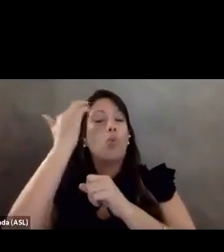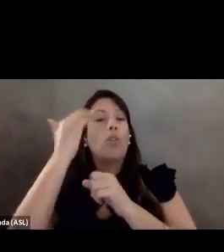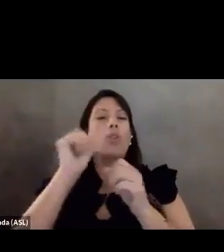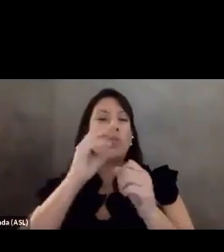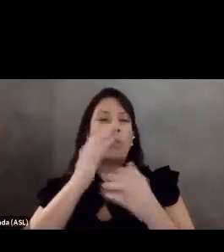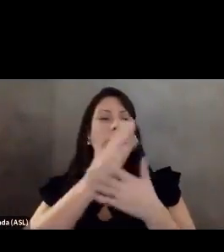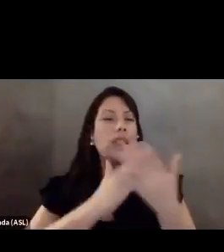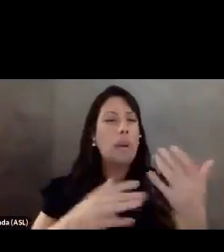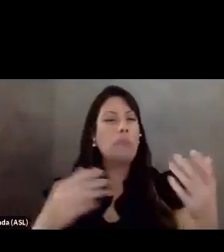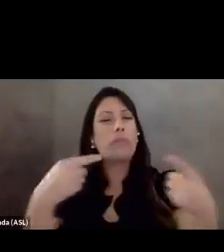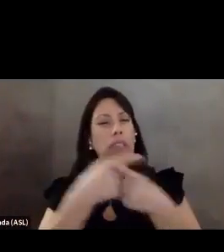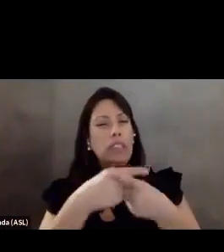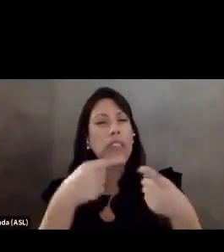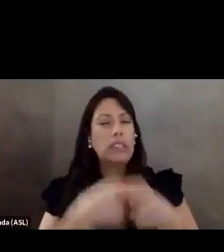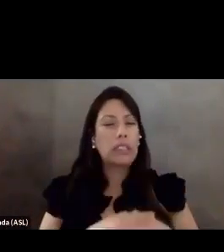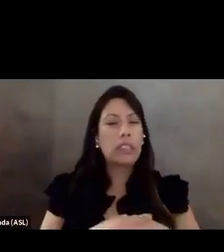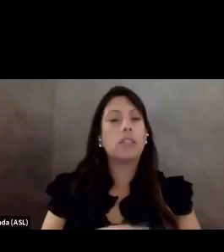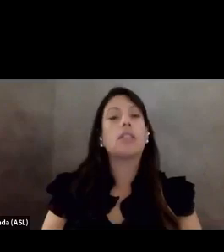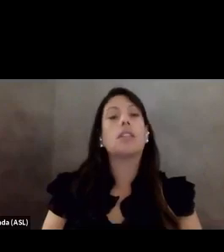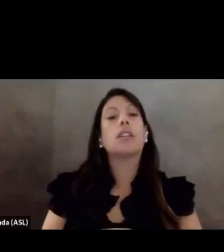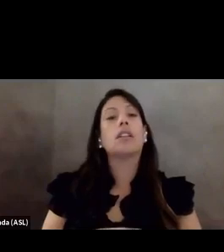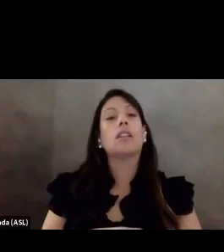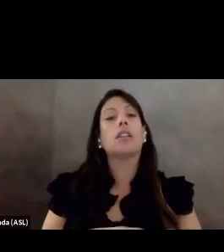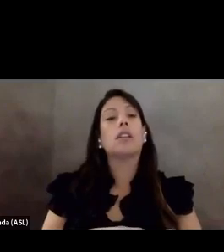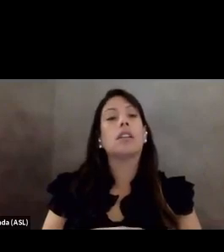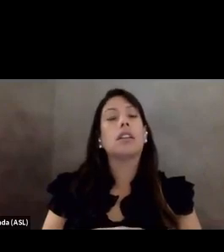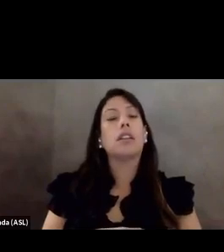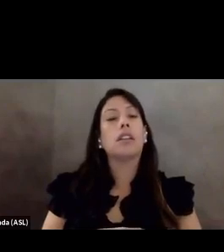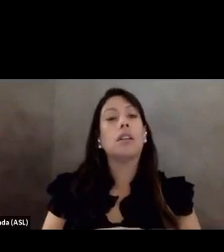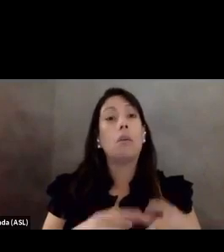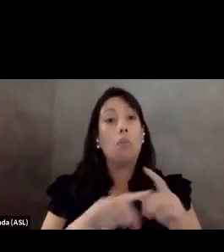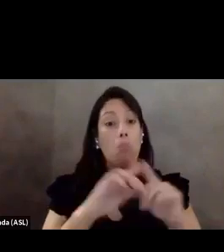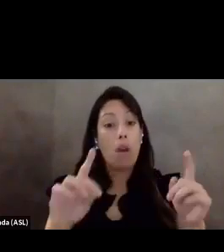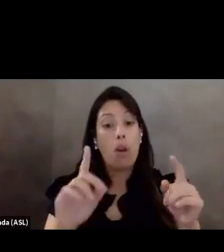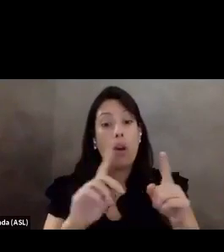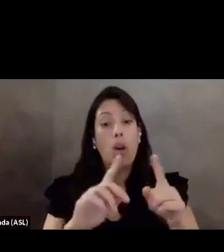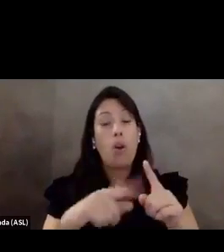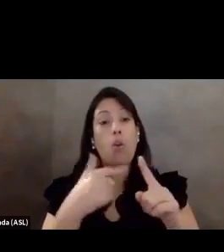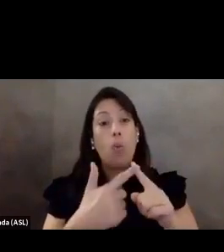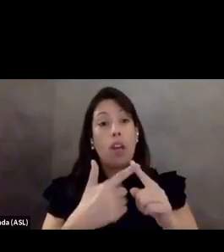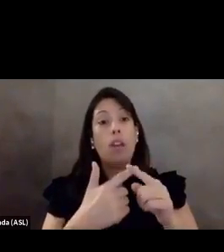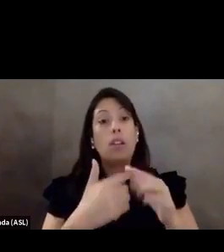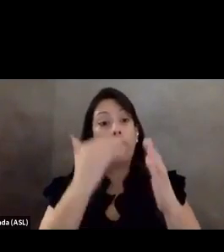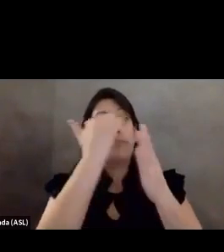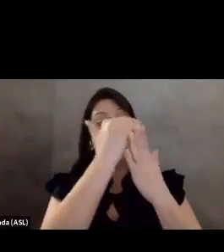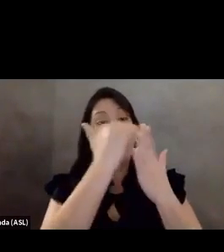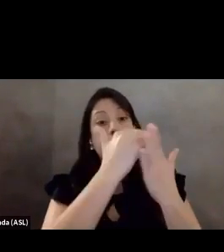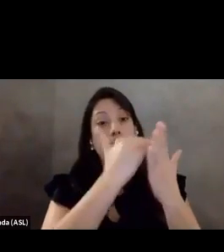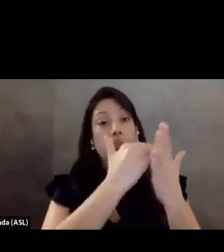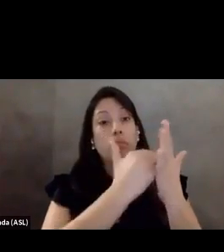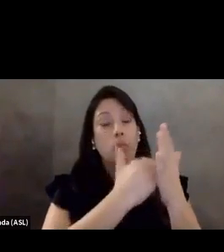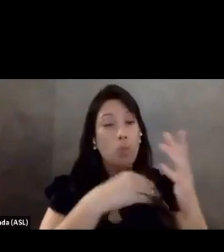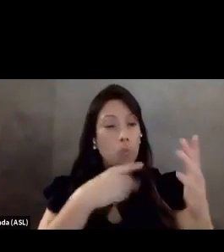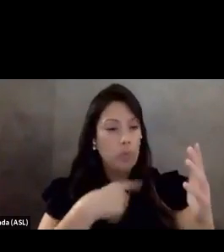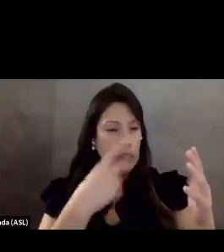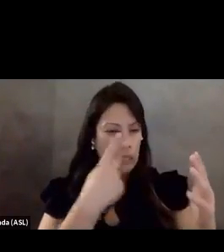Then once all of the line list of people who are contacts is given to us or we're able to get those names and